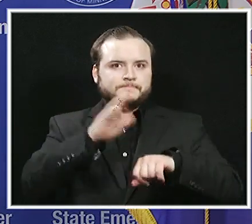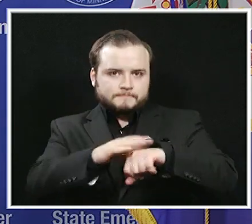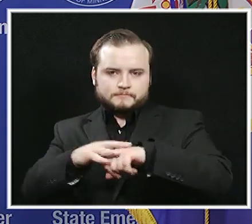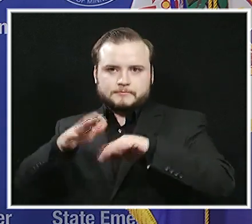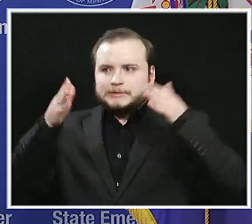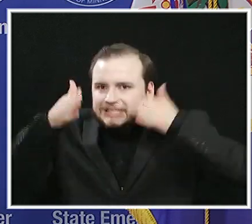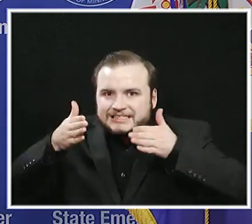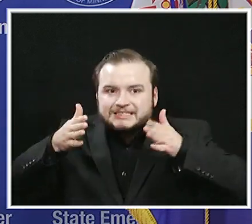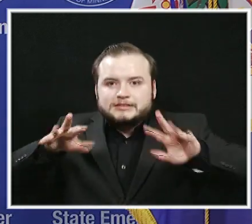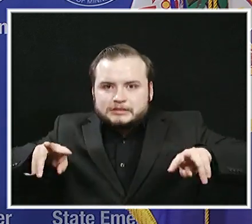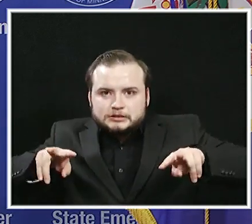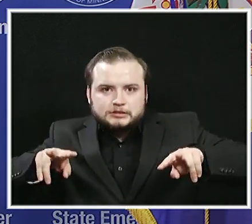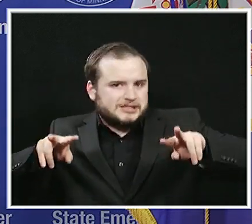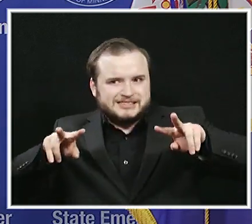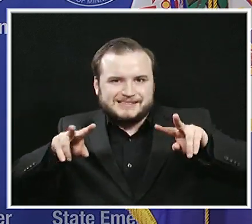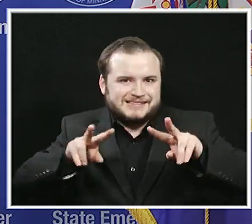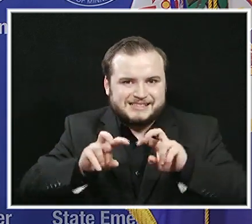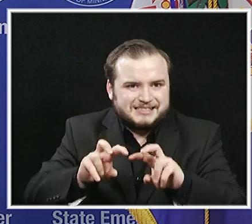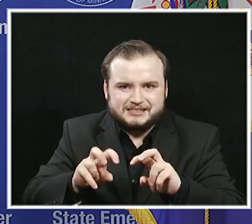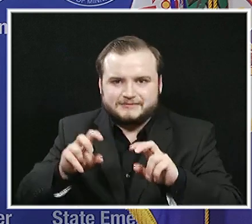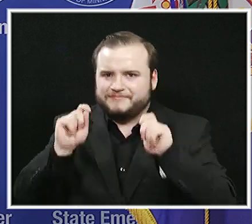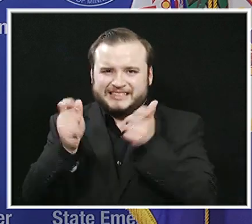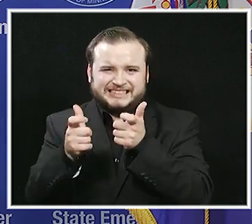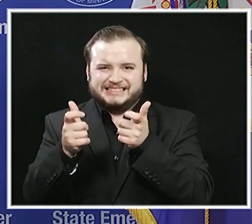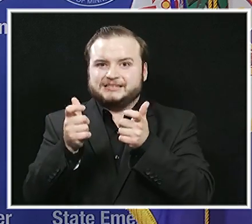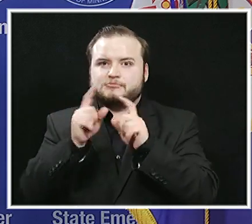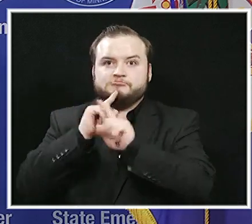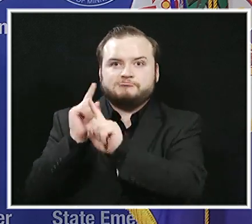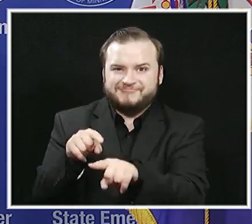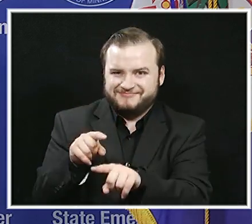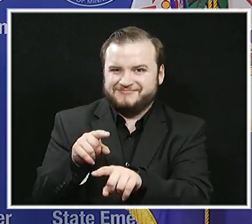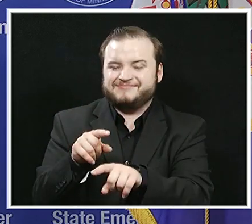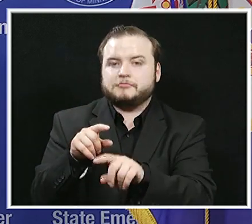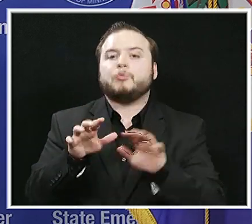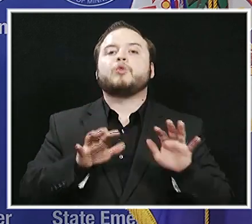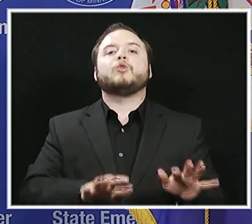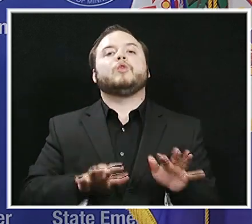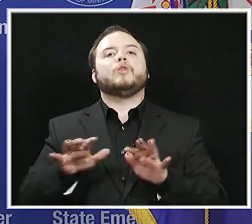So the real thing we have to be focused on is not to be complacent, to be smart, to lean into things where we